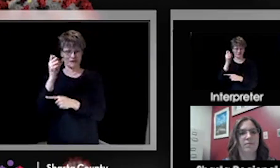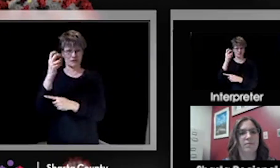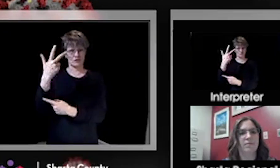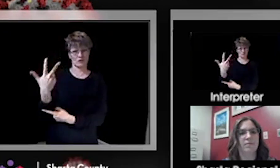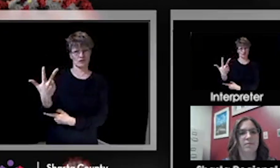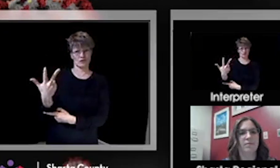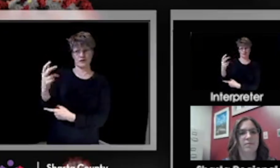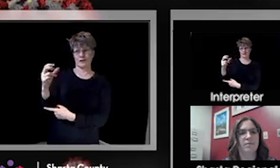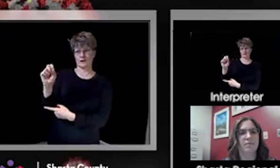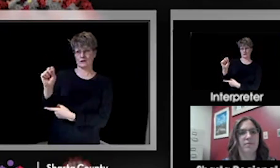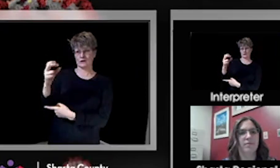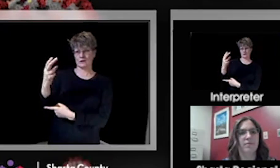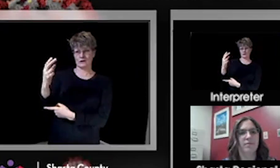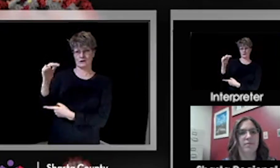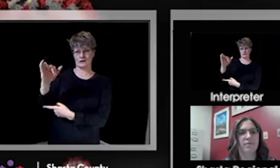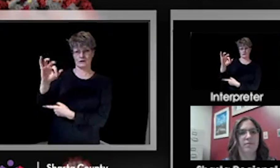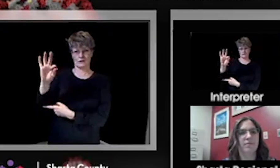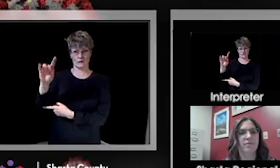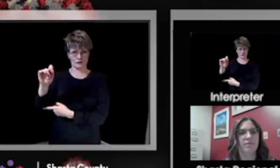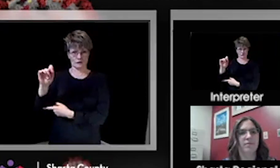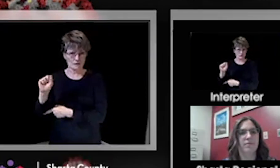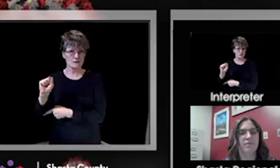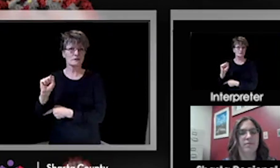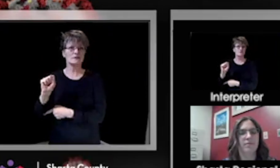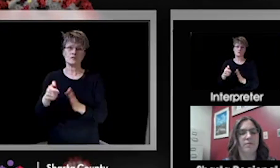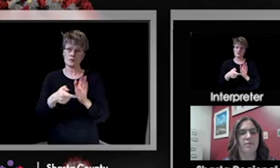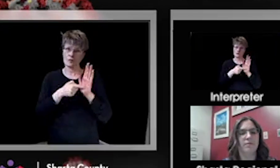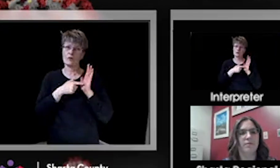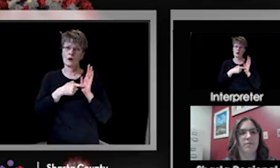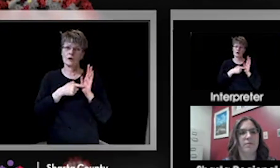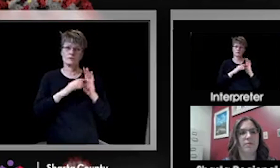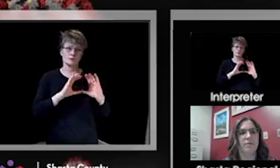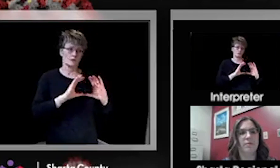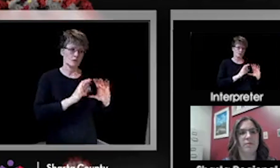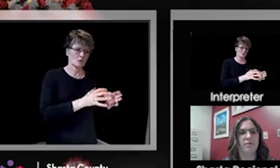there, as well. We don’t necessarily need to be using the full capacity of 125 beds,